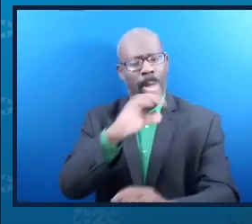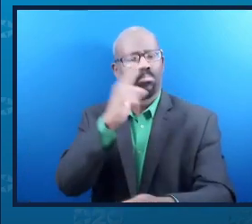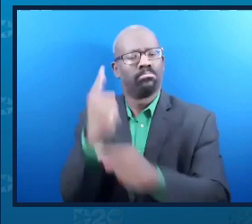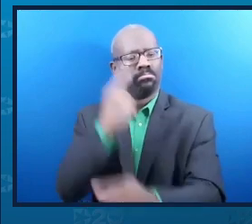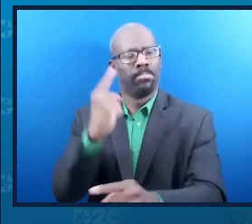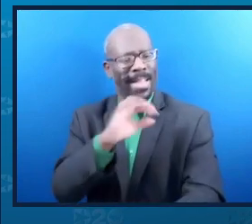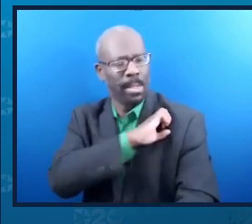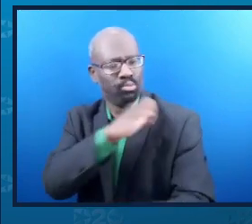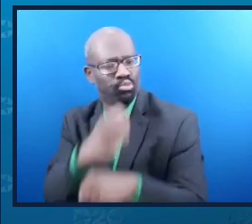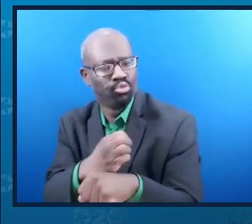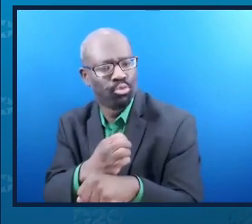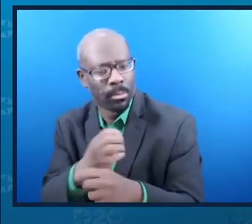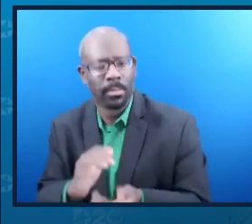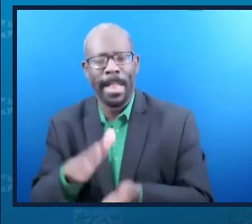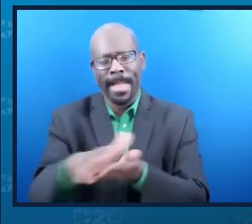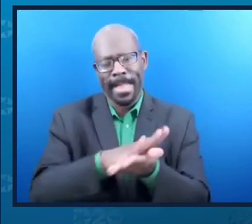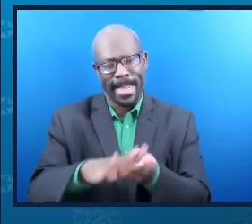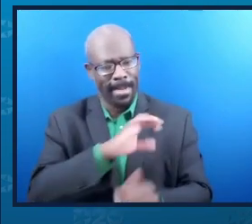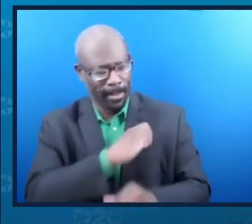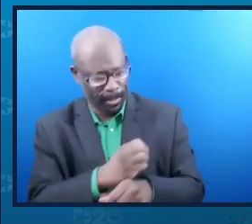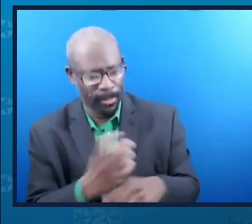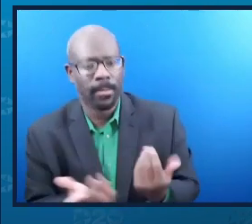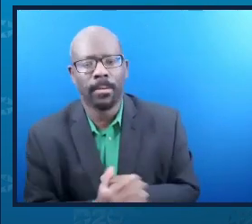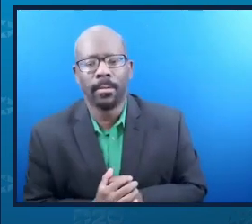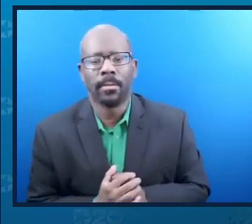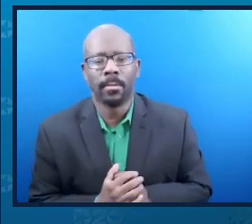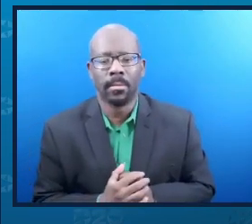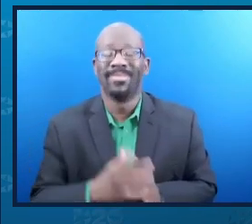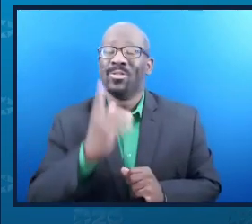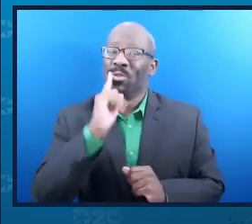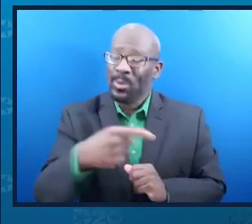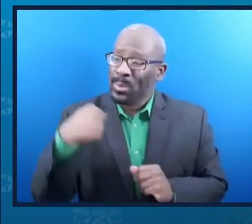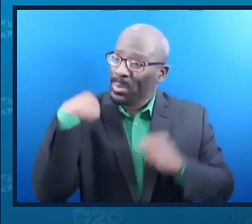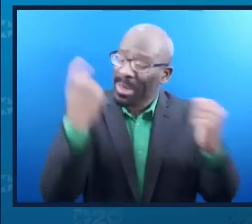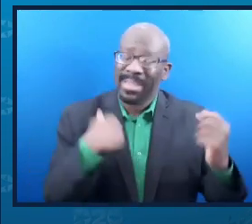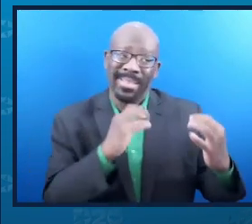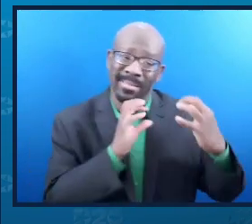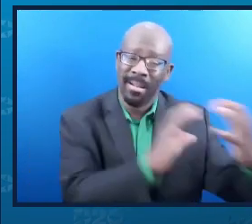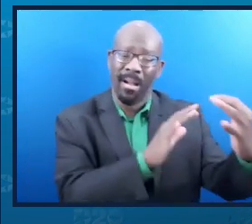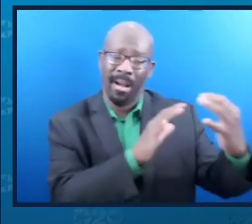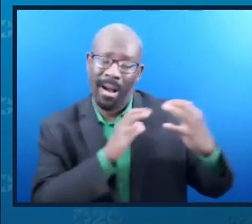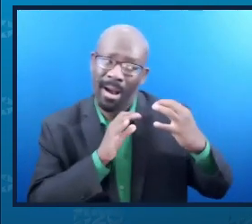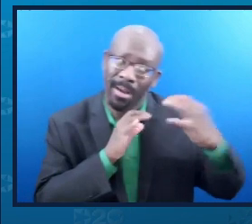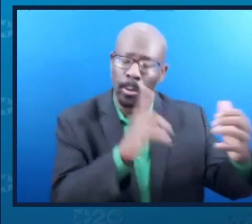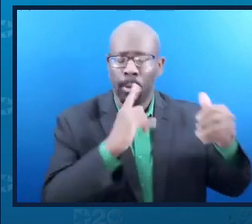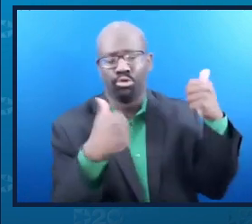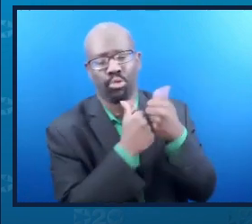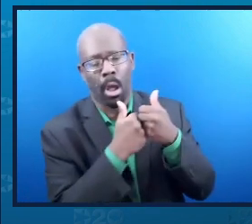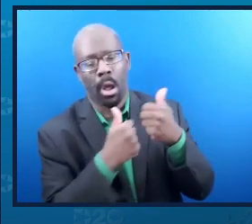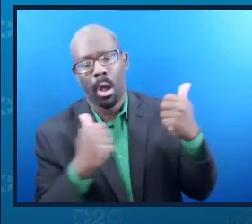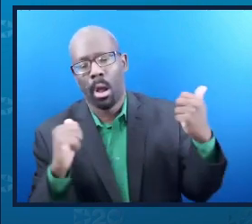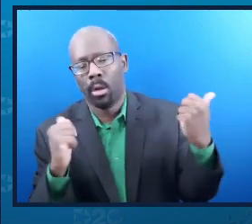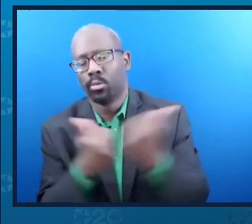THERE ARE BATTLE NEEDS FIGHT AND TO WIN TO SECURE OUR NINER COUNTRY. THERE IS ONE ISSUE THAT IS A